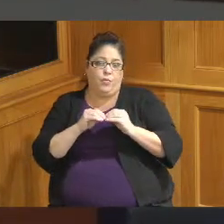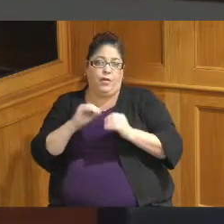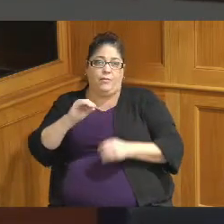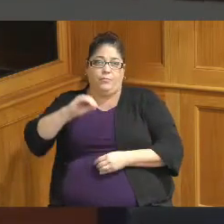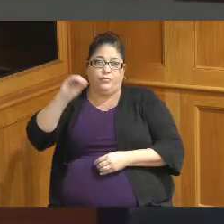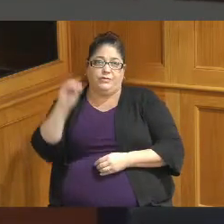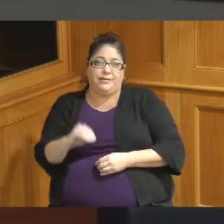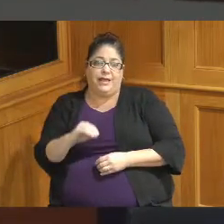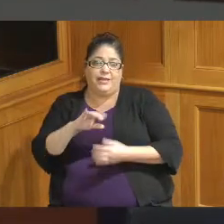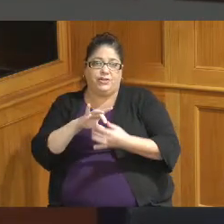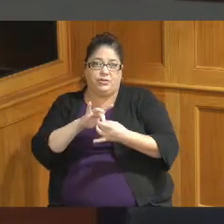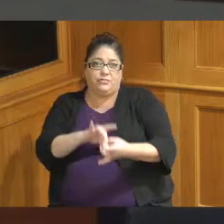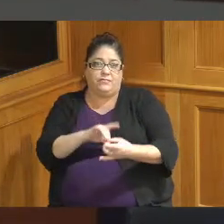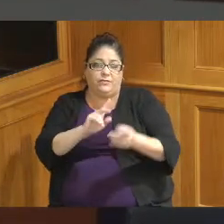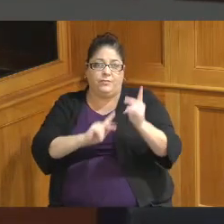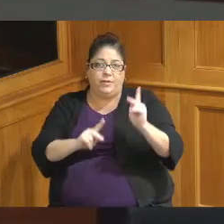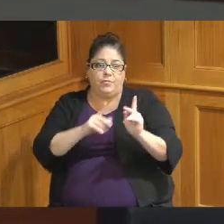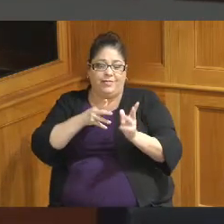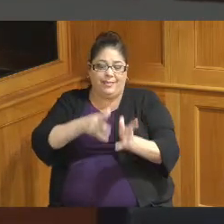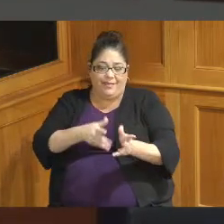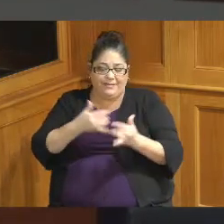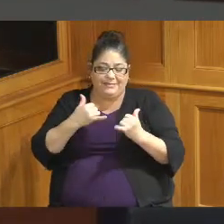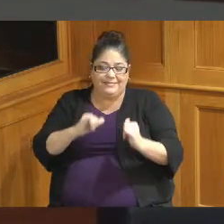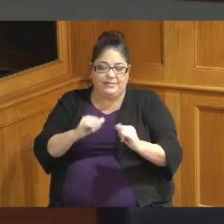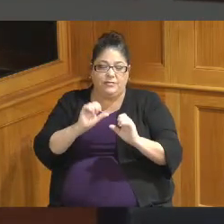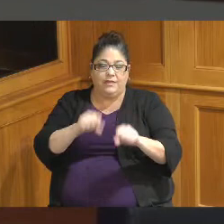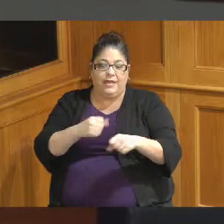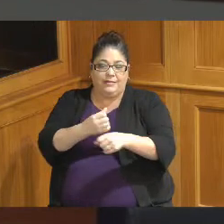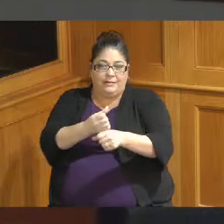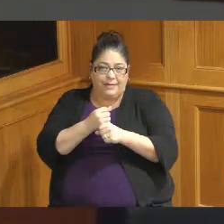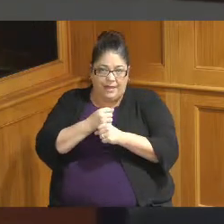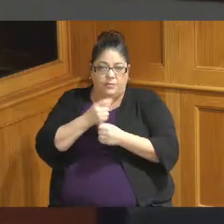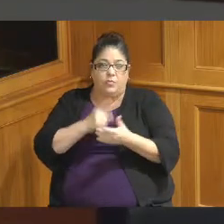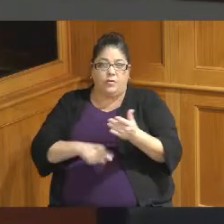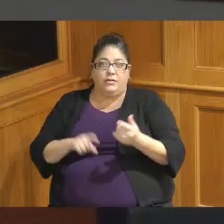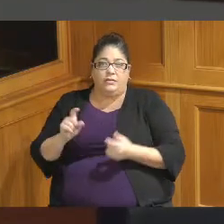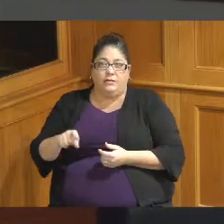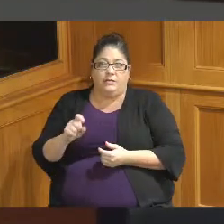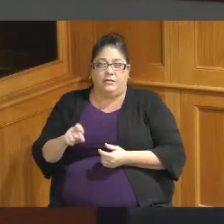the percentage of people in the queue that are actually out still eligible for assistance all of